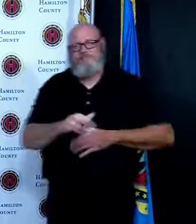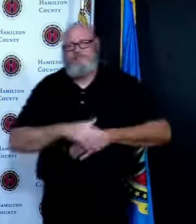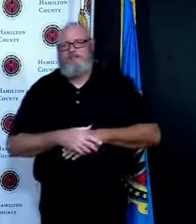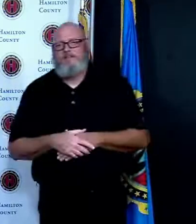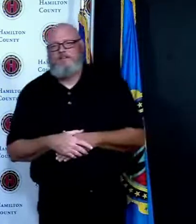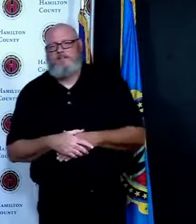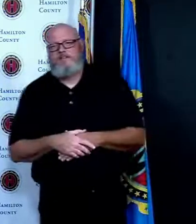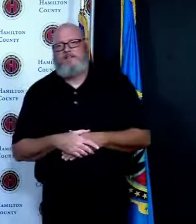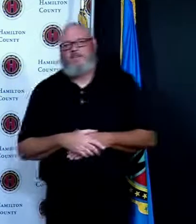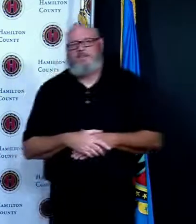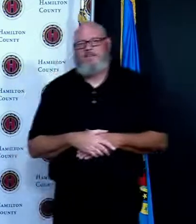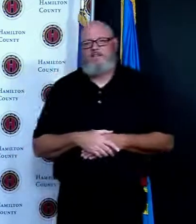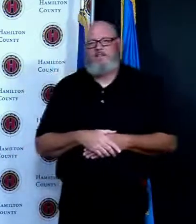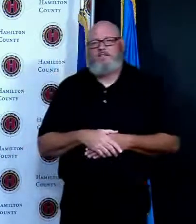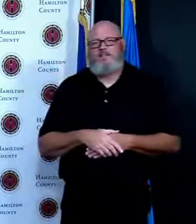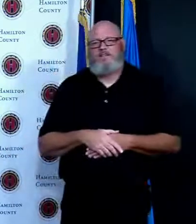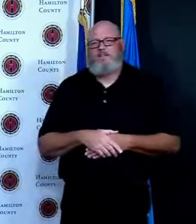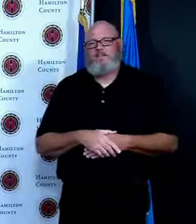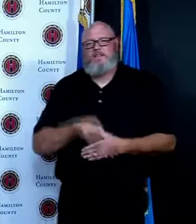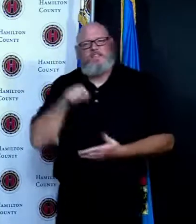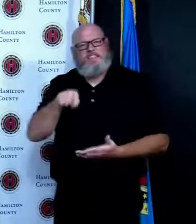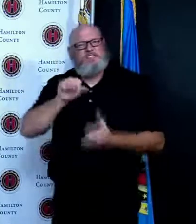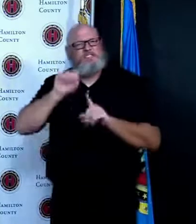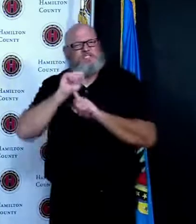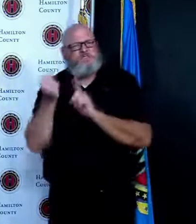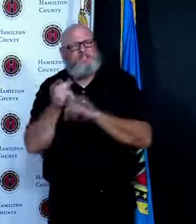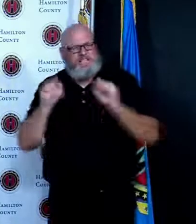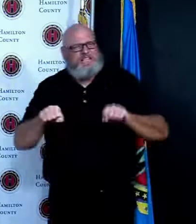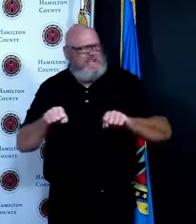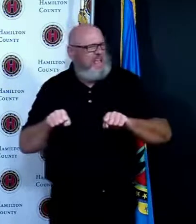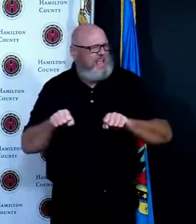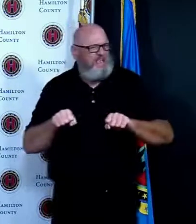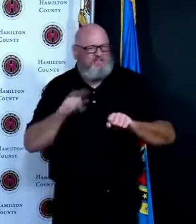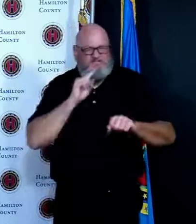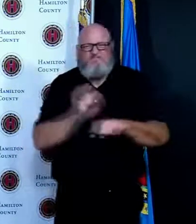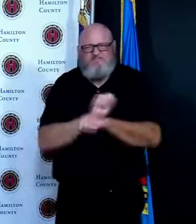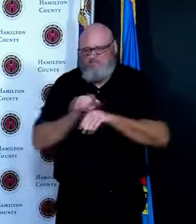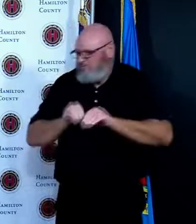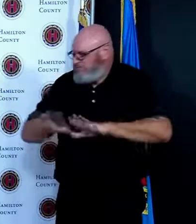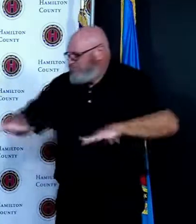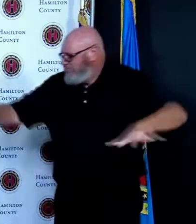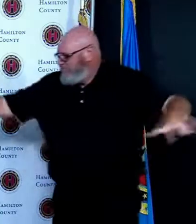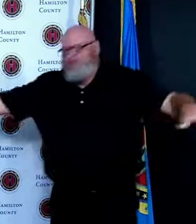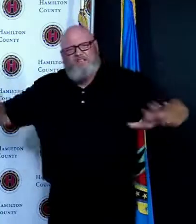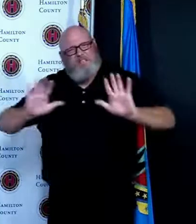the disease could spread and so that's I think the reminder that the Commissioner is trying to